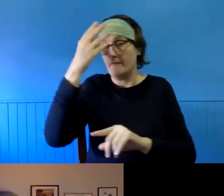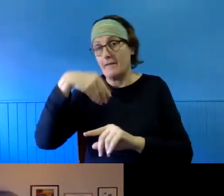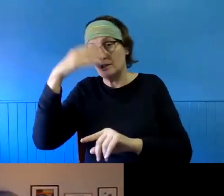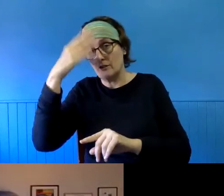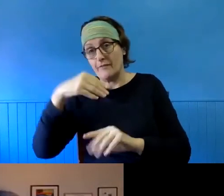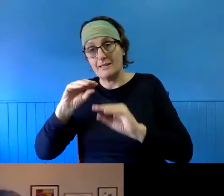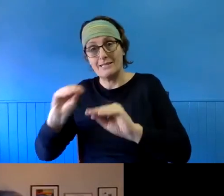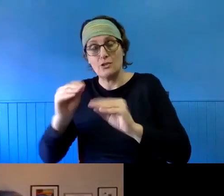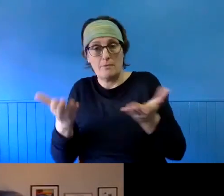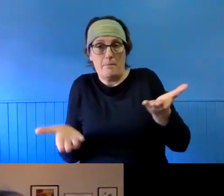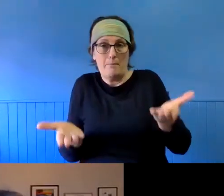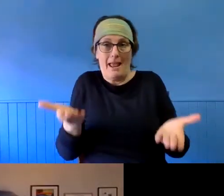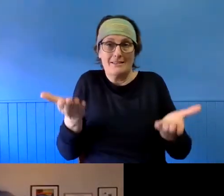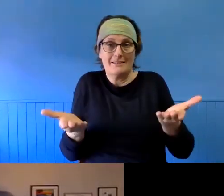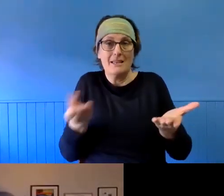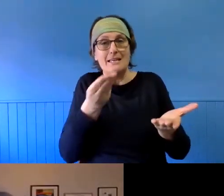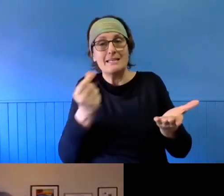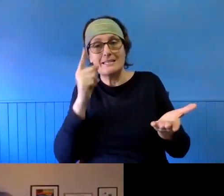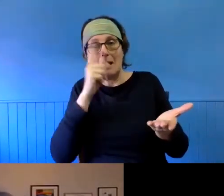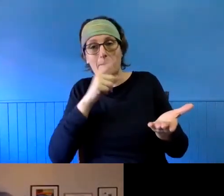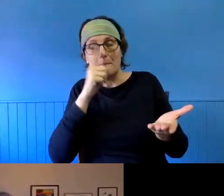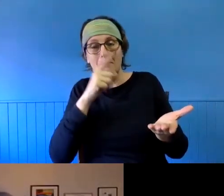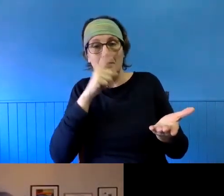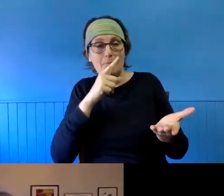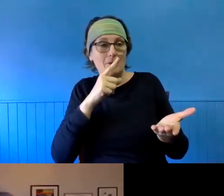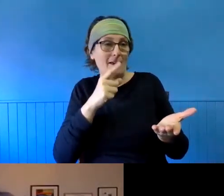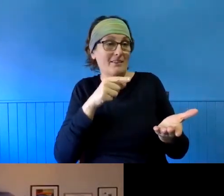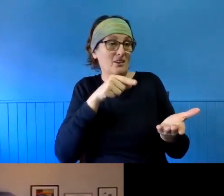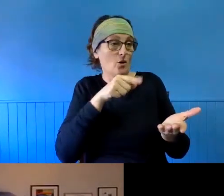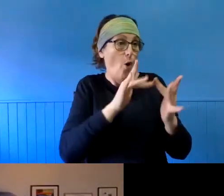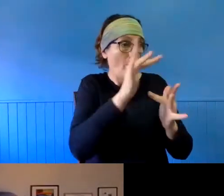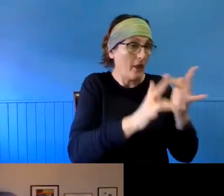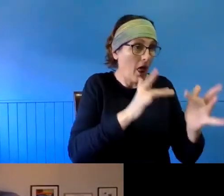balance some people being on screen and some people being in the room?